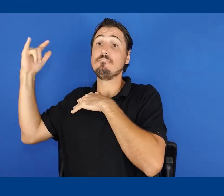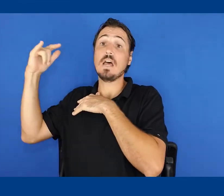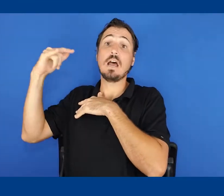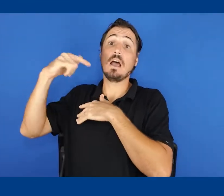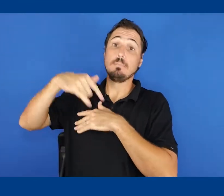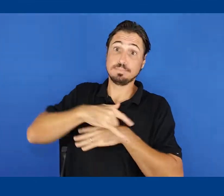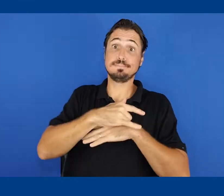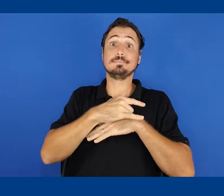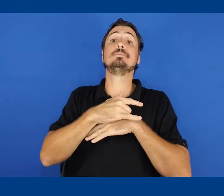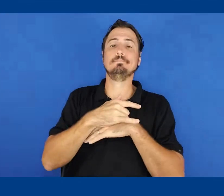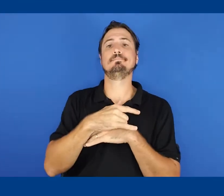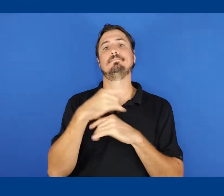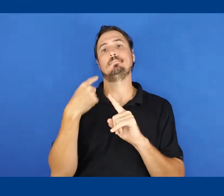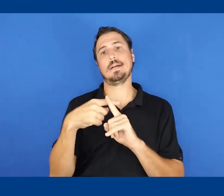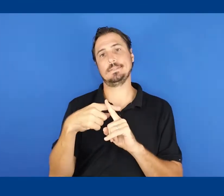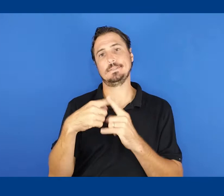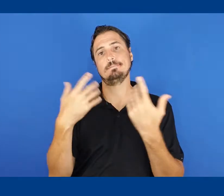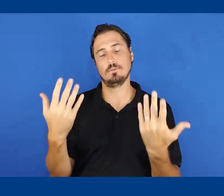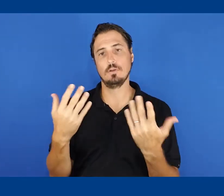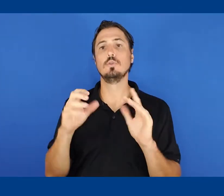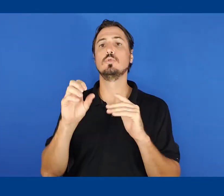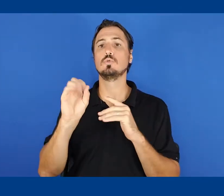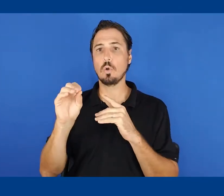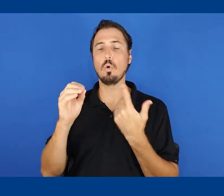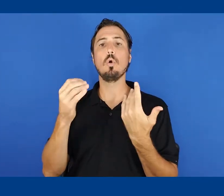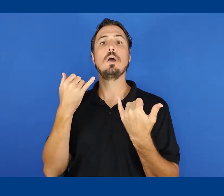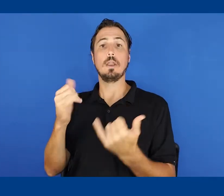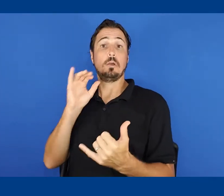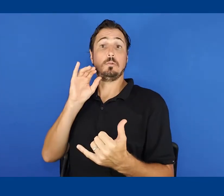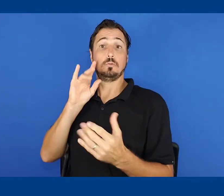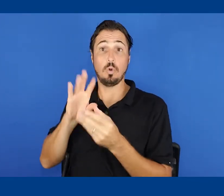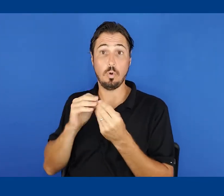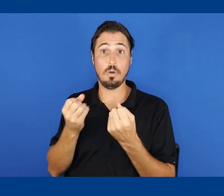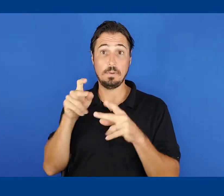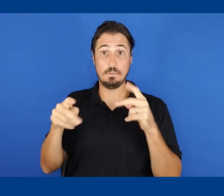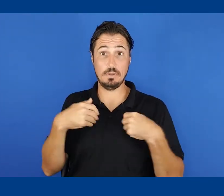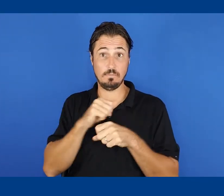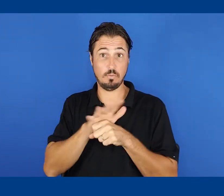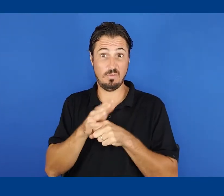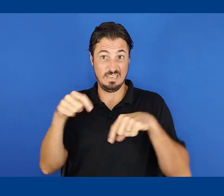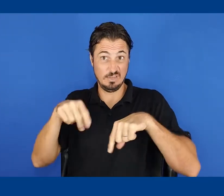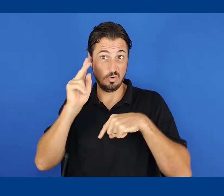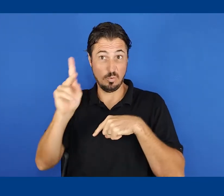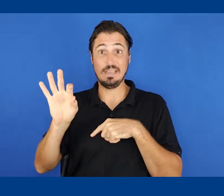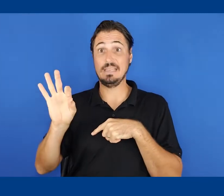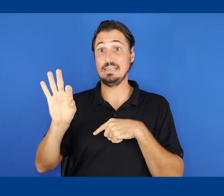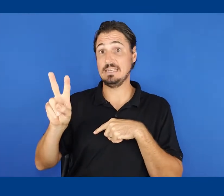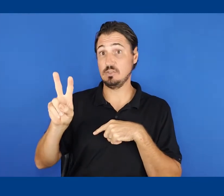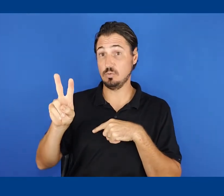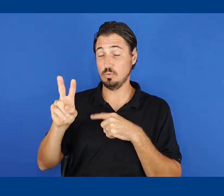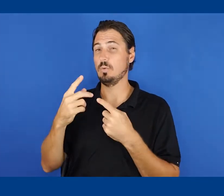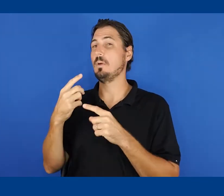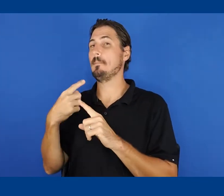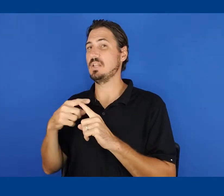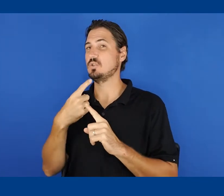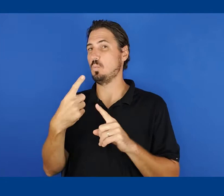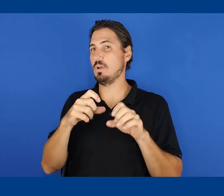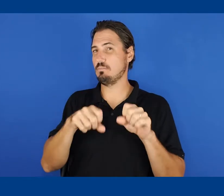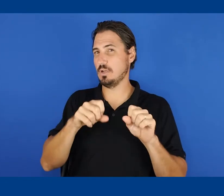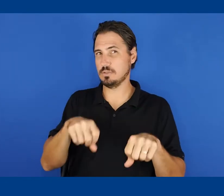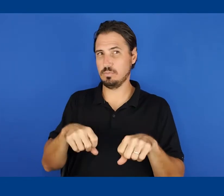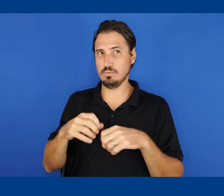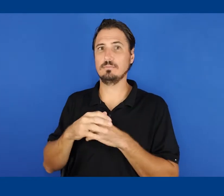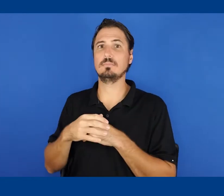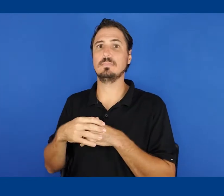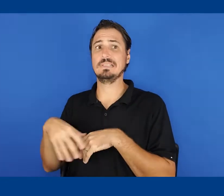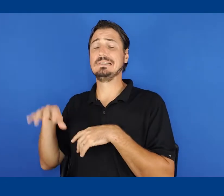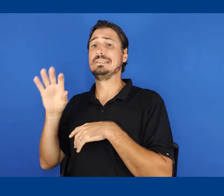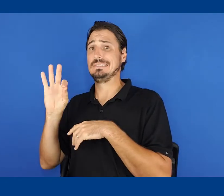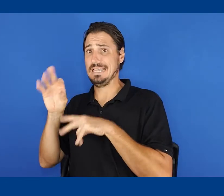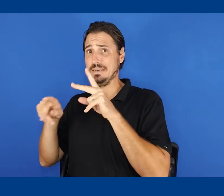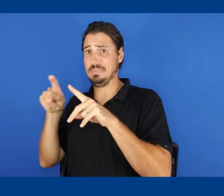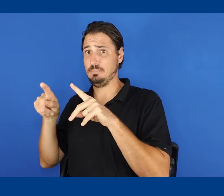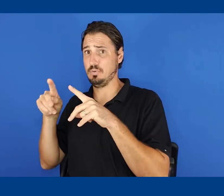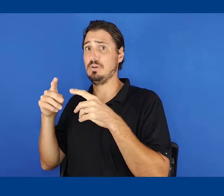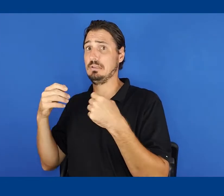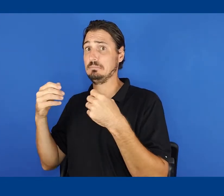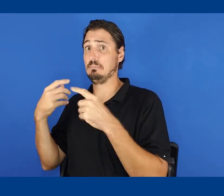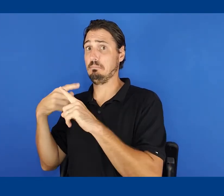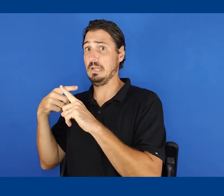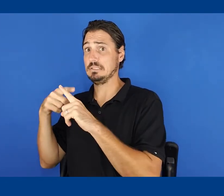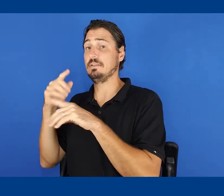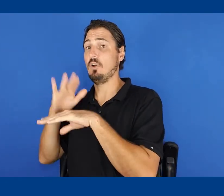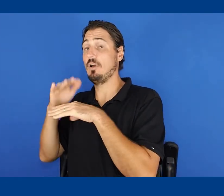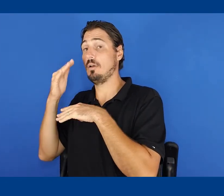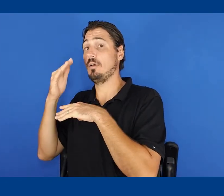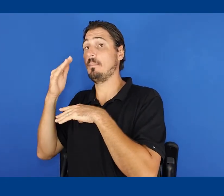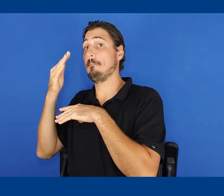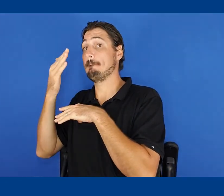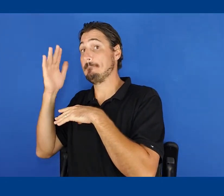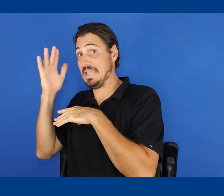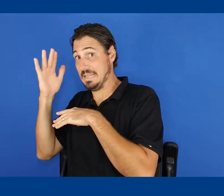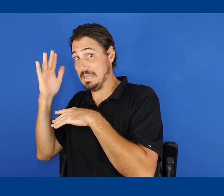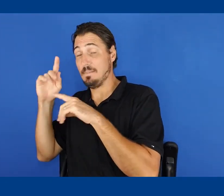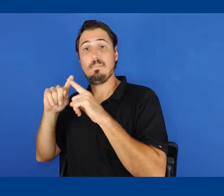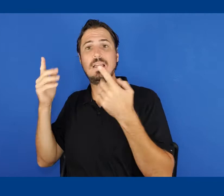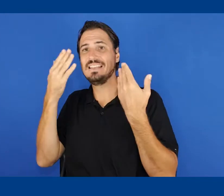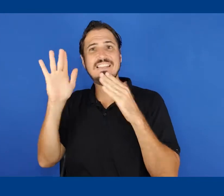Our official cumulative Kaua`i case count is now 92, including one probable and 9 positive cases diagnosed elsewhere, since they had positive tests taken on the mainland but results were not